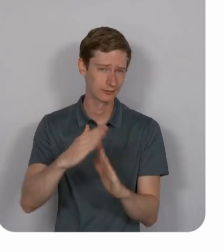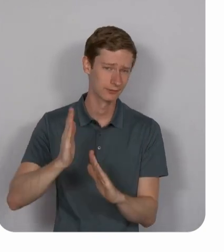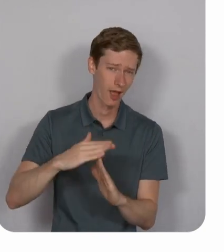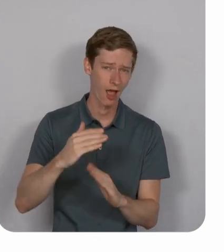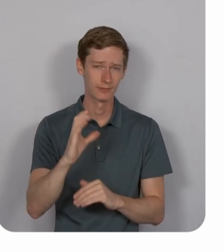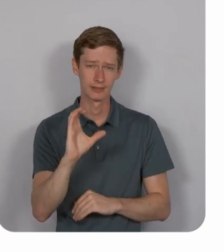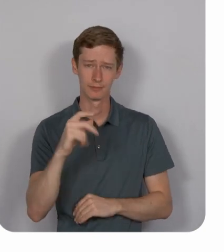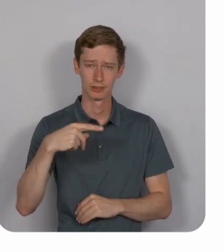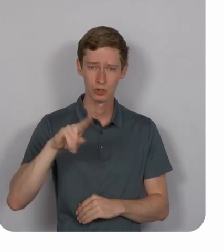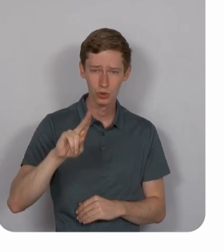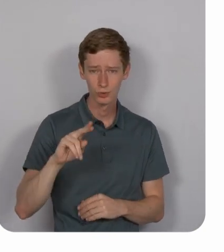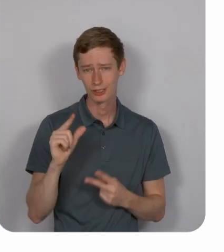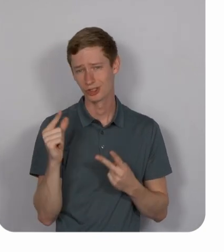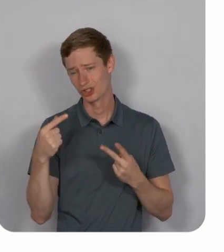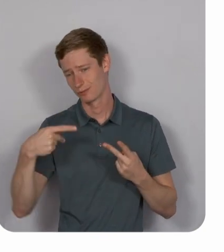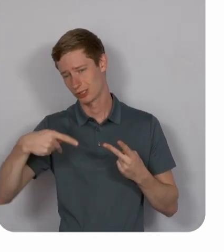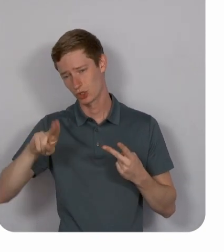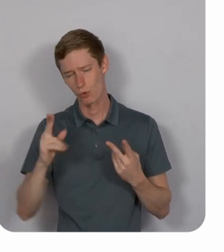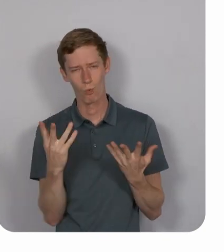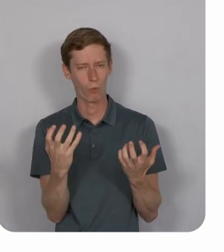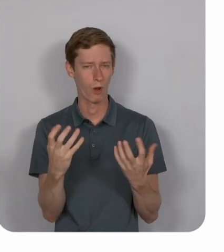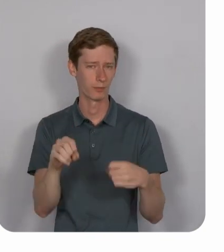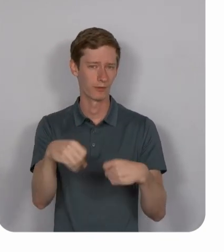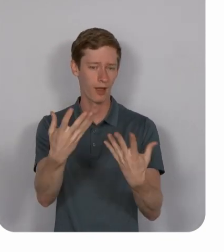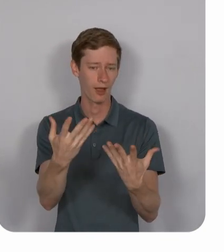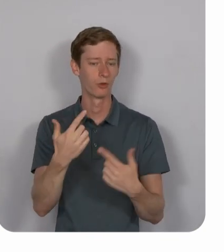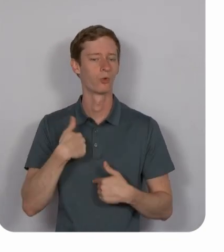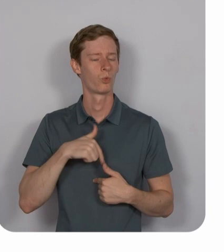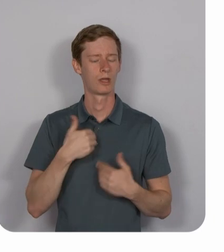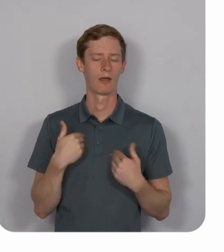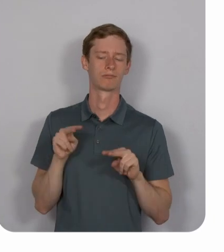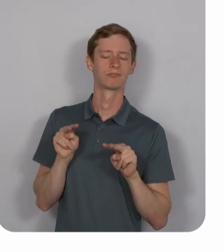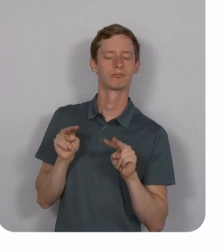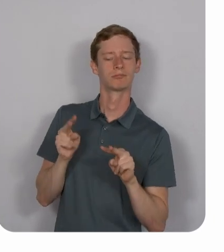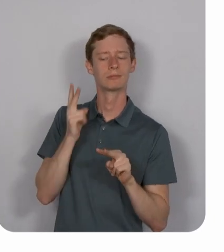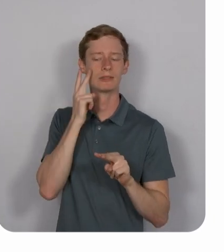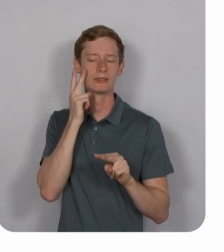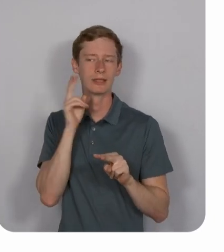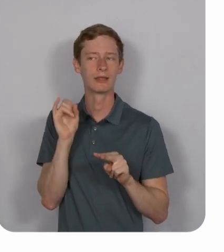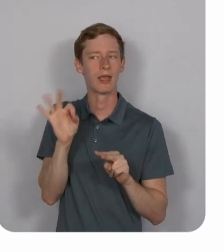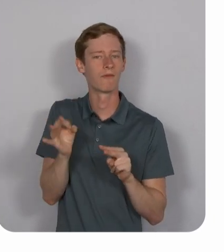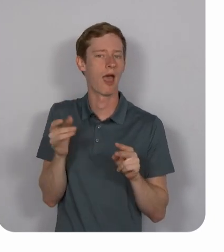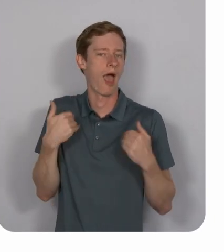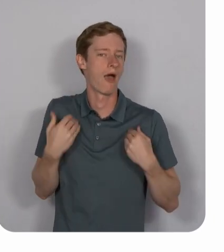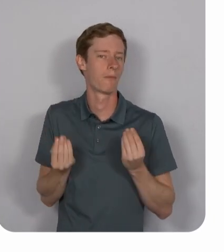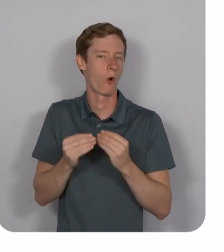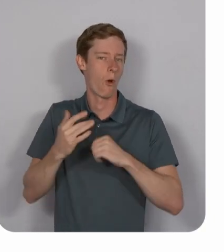We've got extensive monitoring in place to see if additional headroom exists and if it does, it’s something we’ll consider